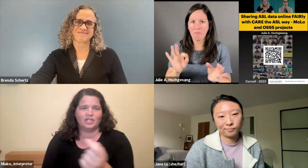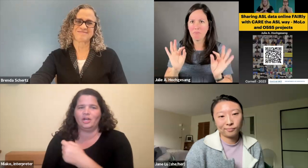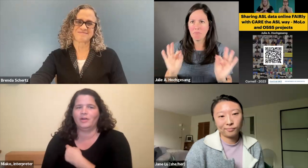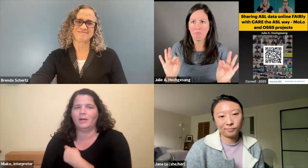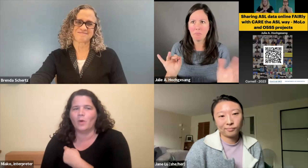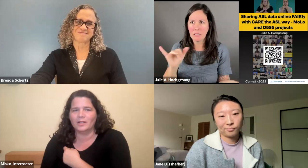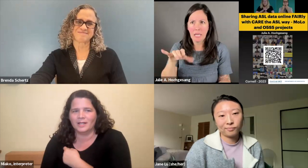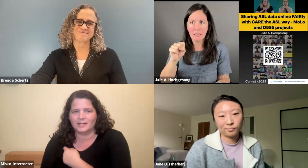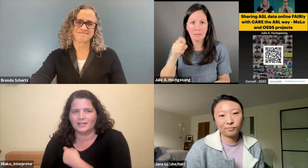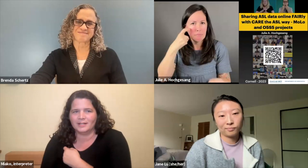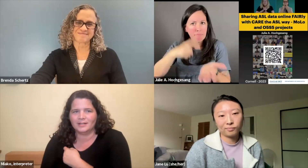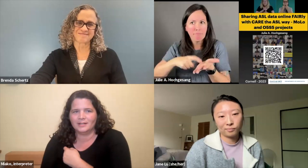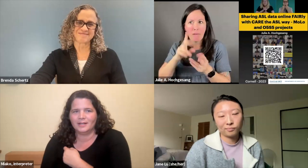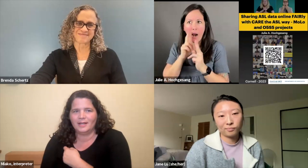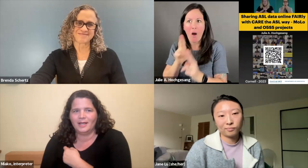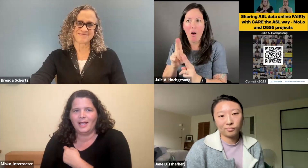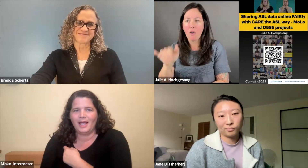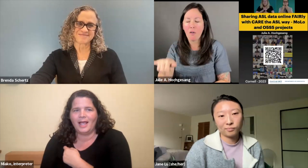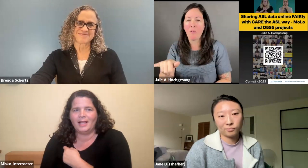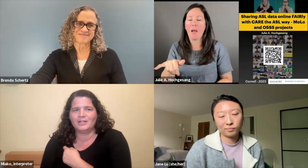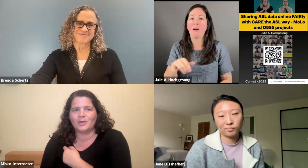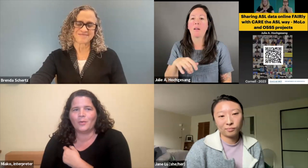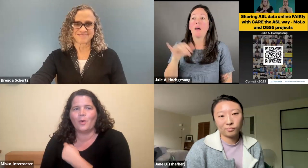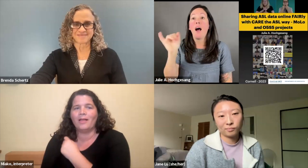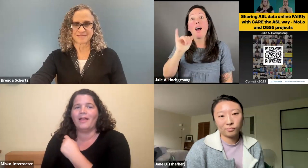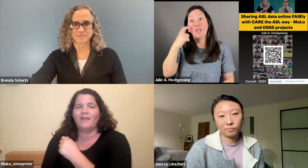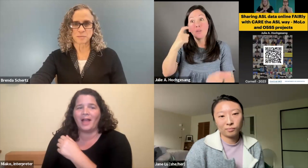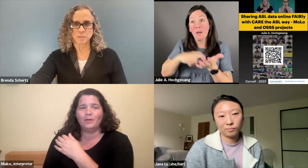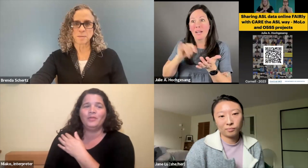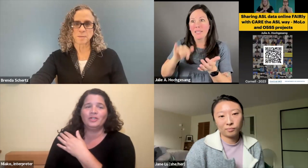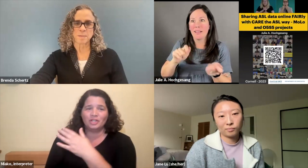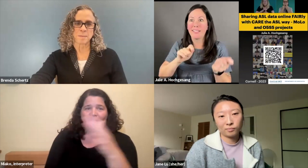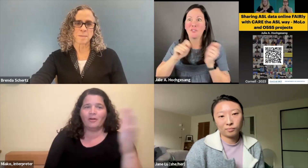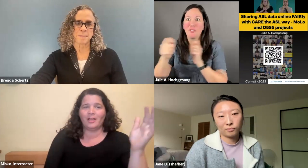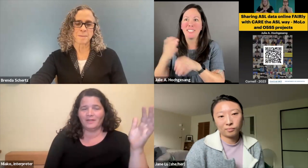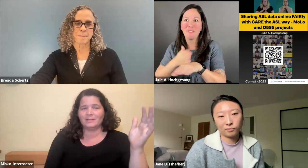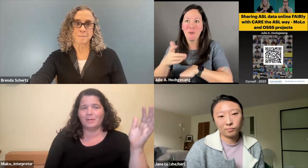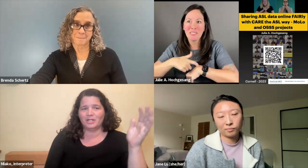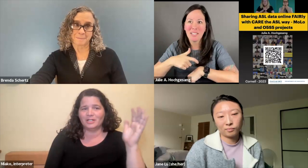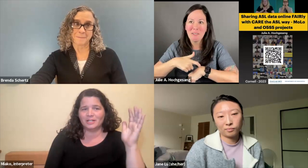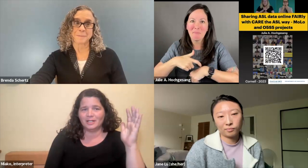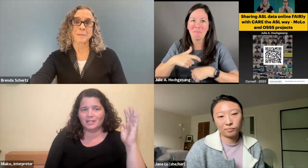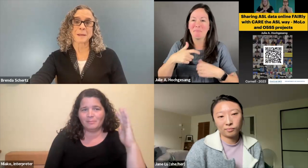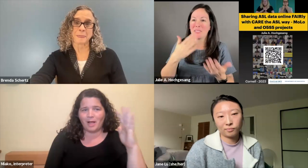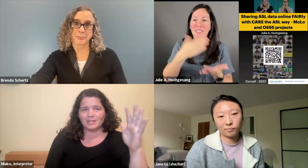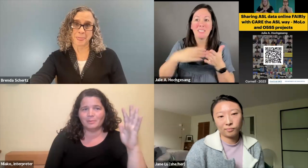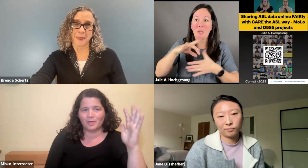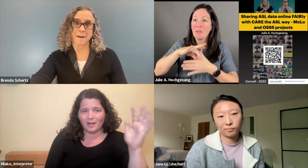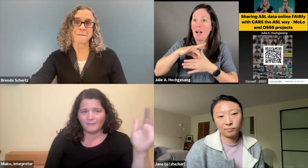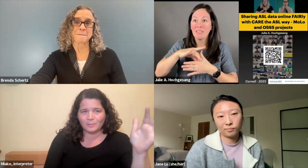shared and what doesn't and so while I value the sharing of as much as is possible and